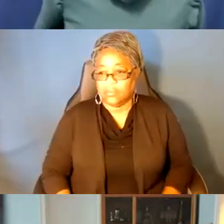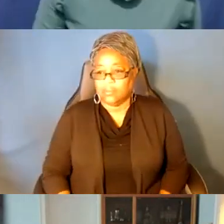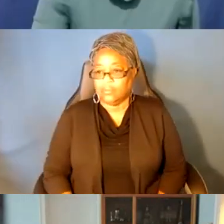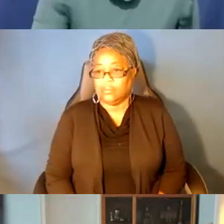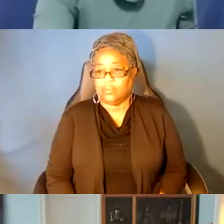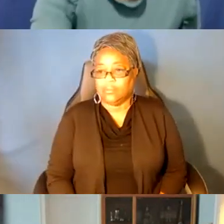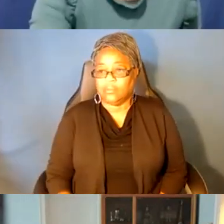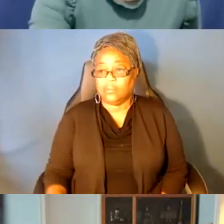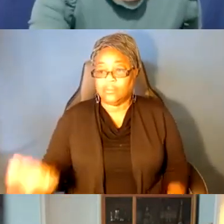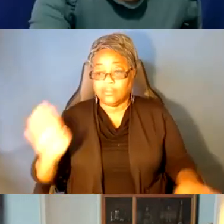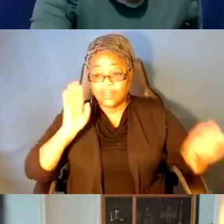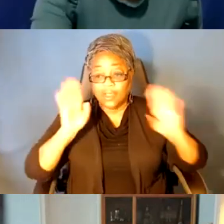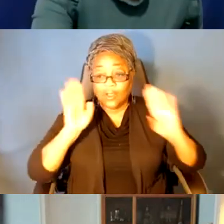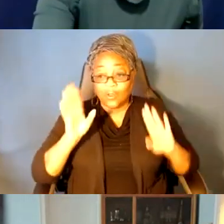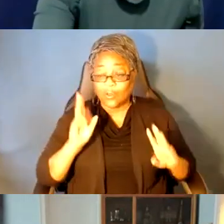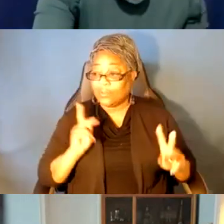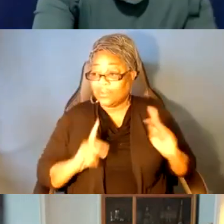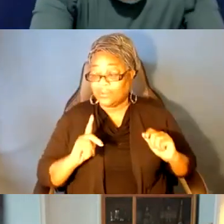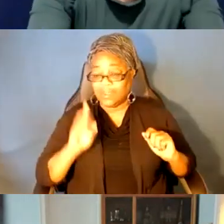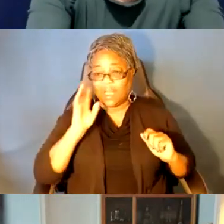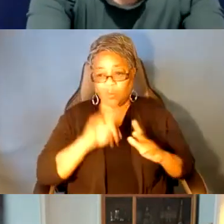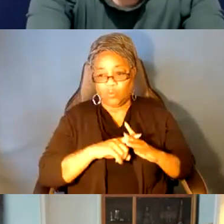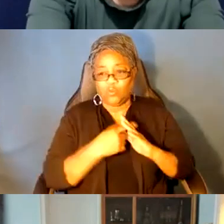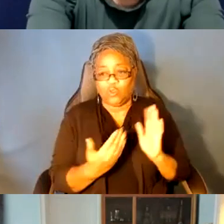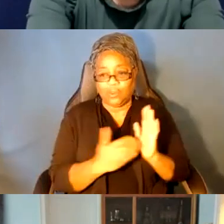Hello folks, I'm going to restart the webinar